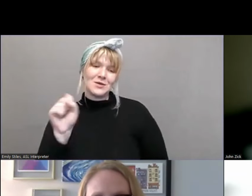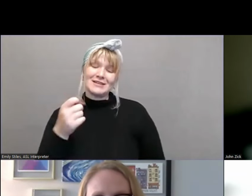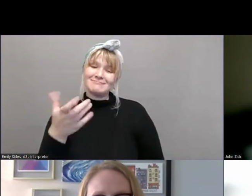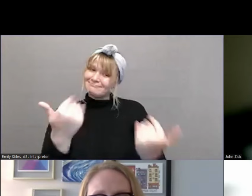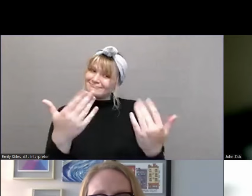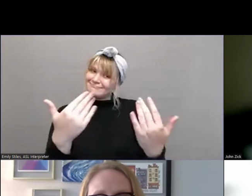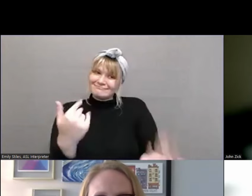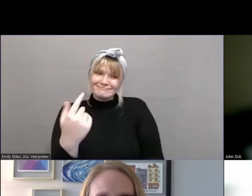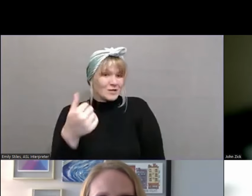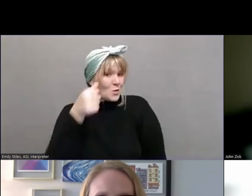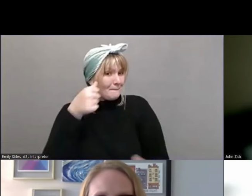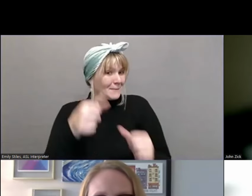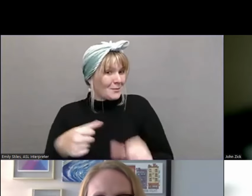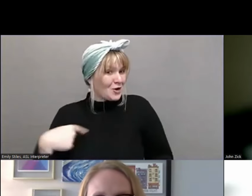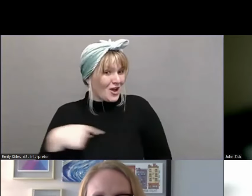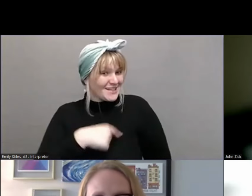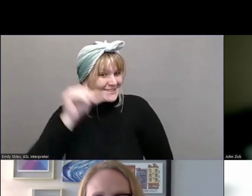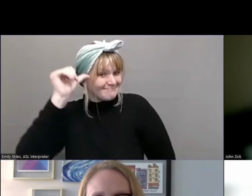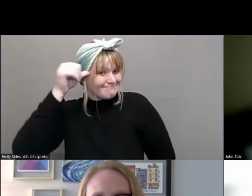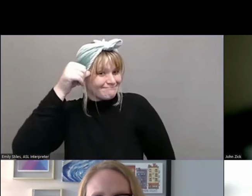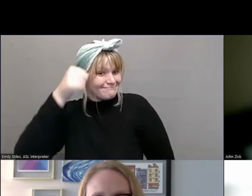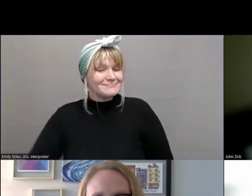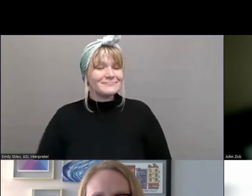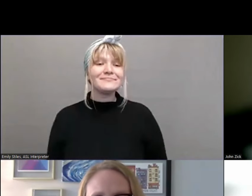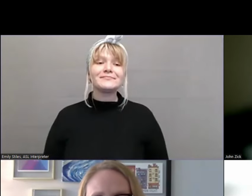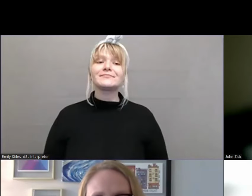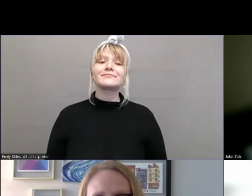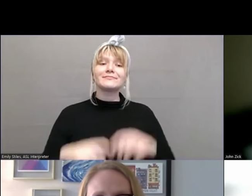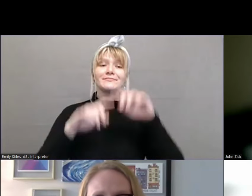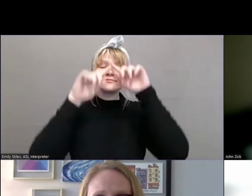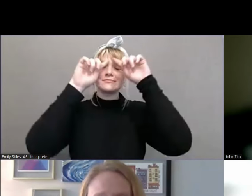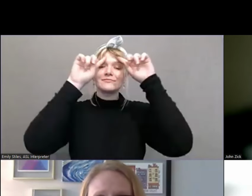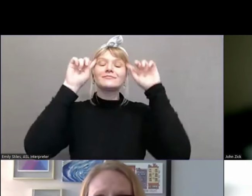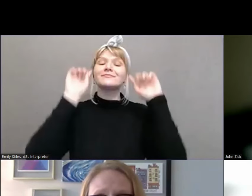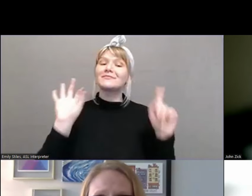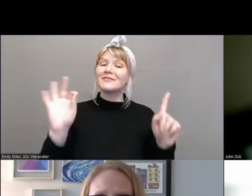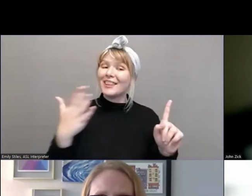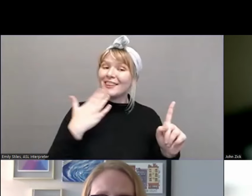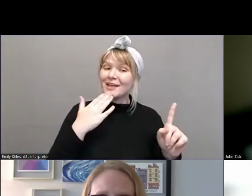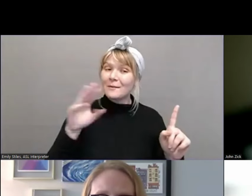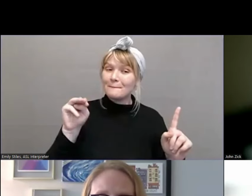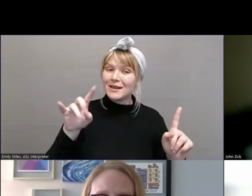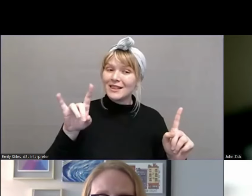ERICA McFADDEN: Thank you Melinda. Kelsey, I was going to say, give you a chance as well.